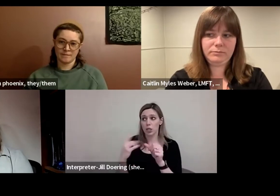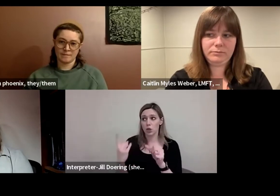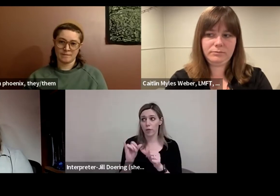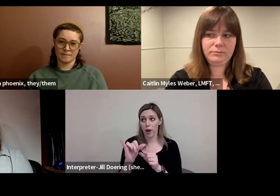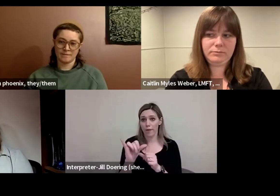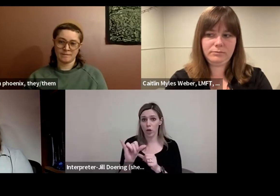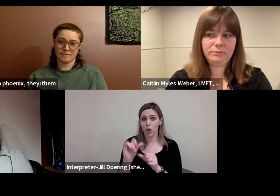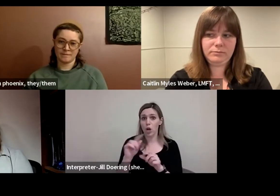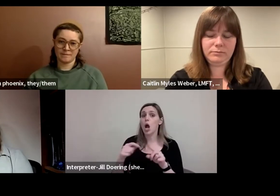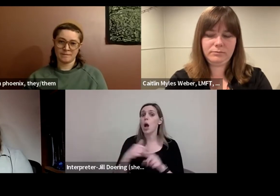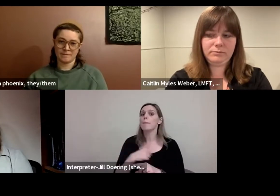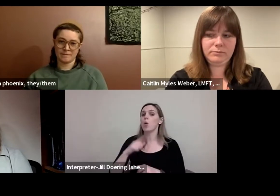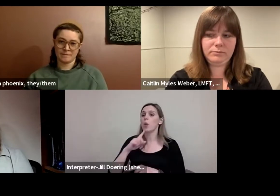I'm not working on it."